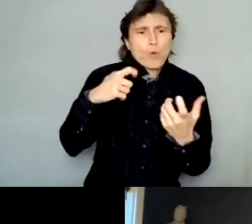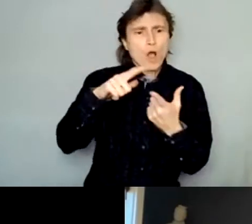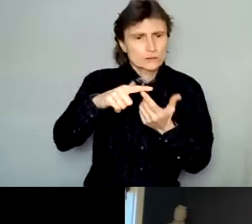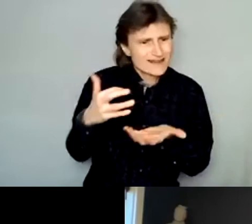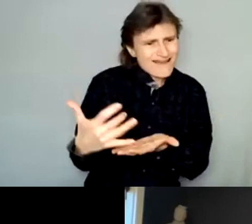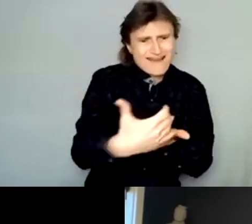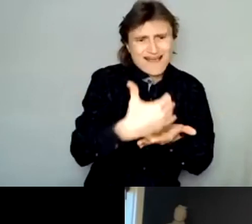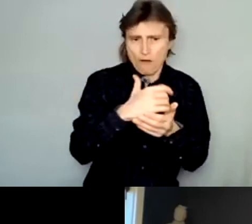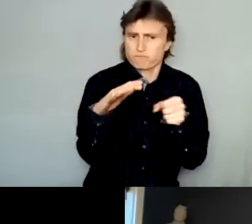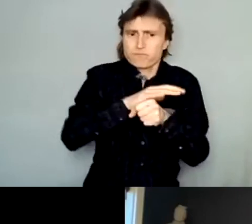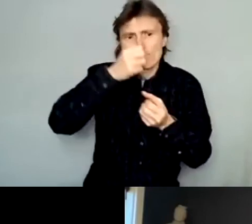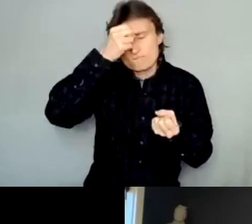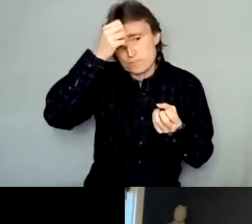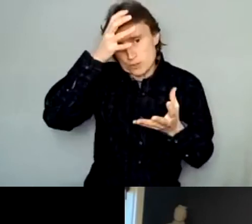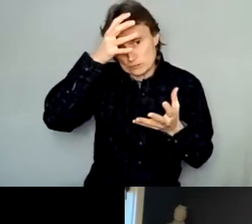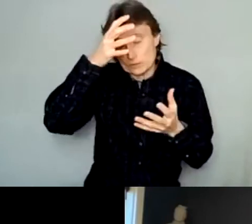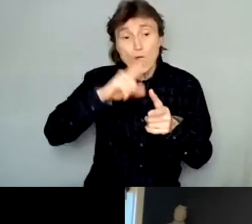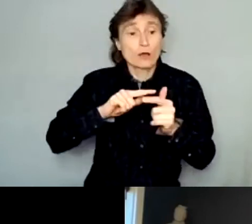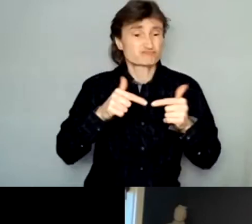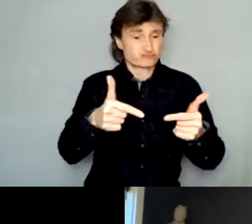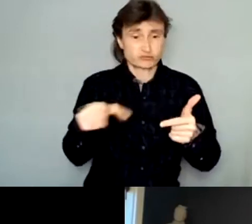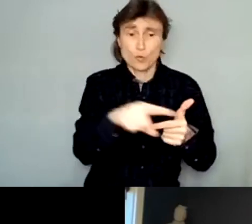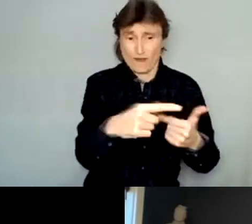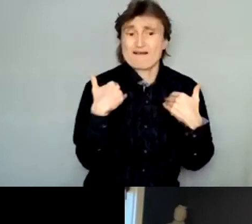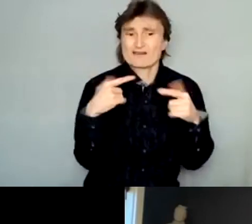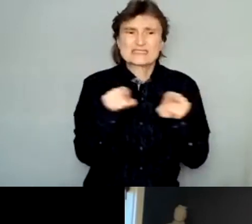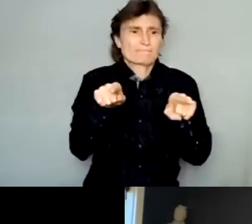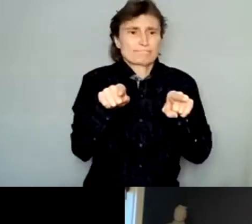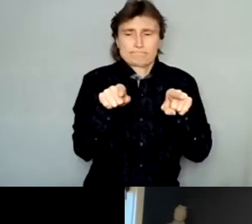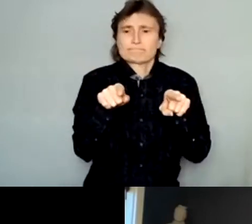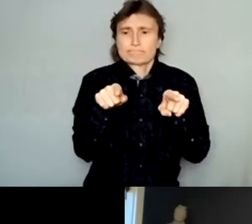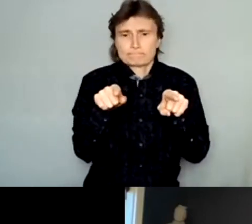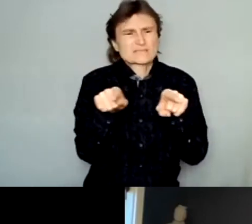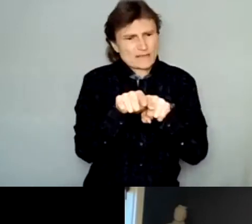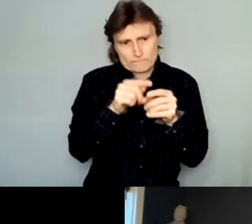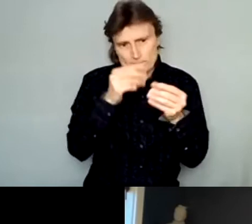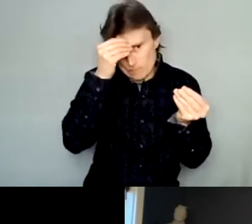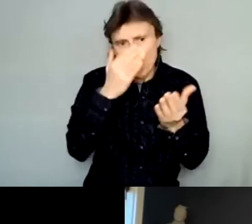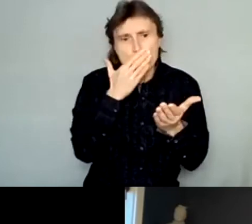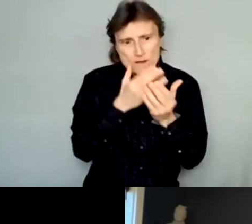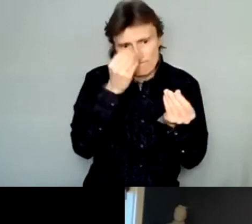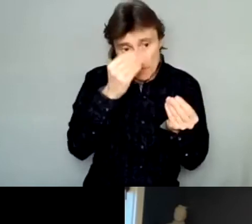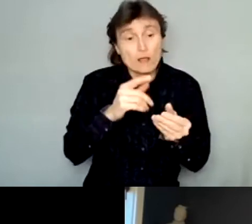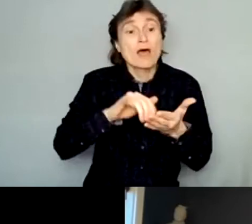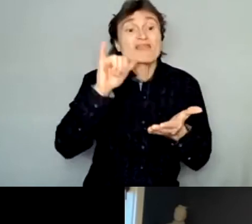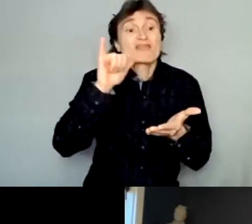which all of you have, upon which we made our decisions.